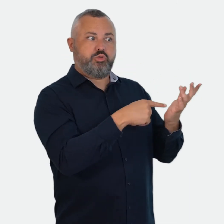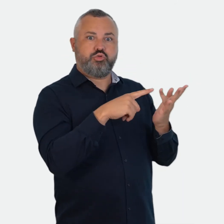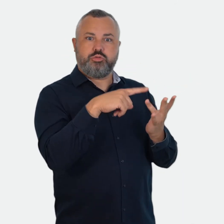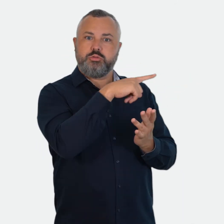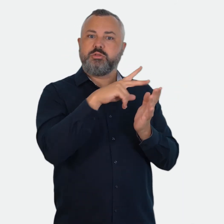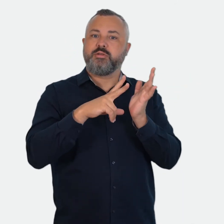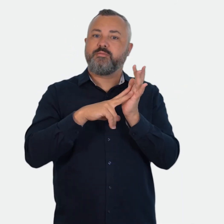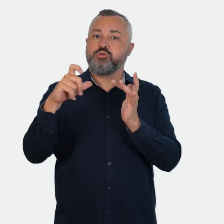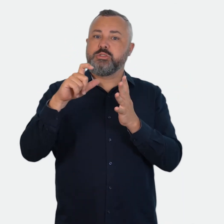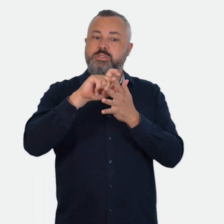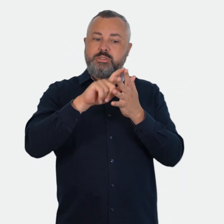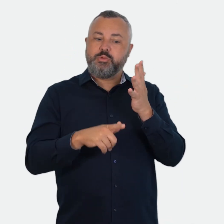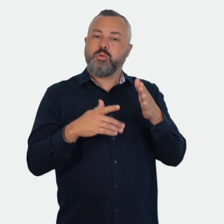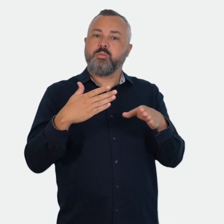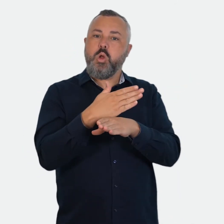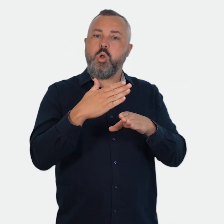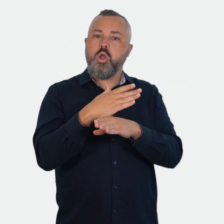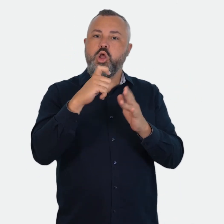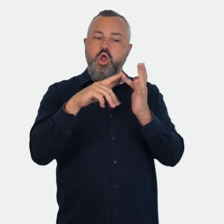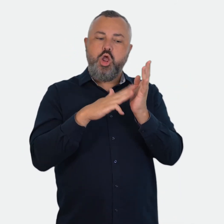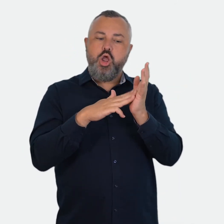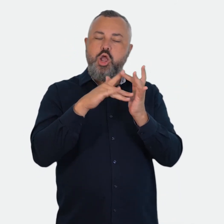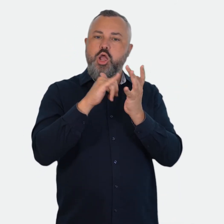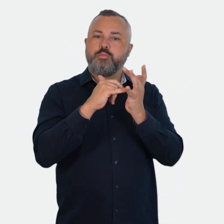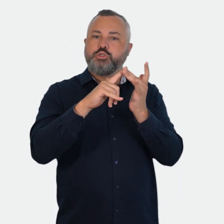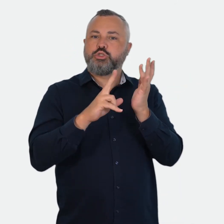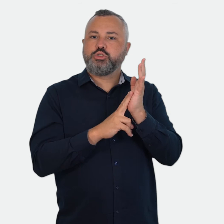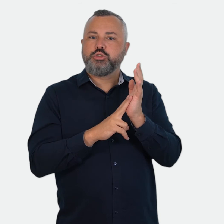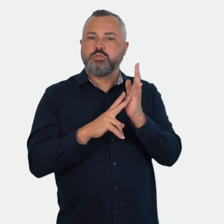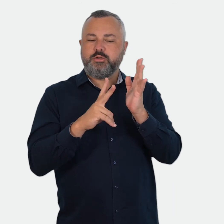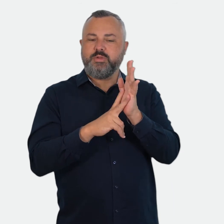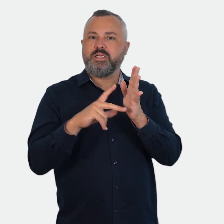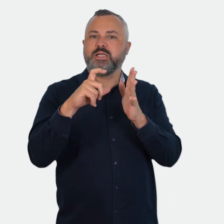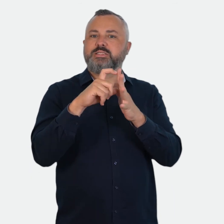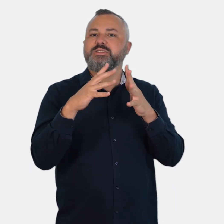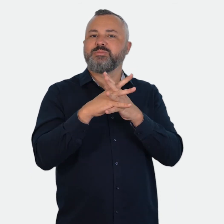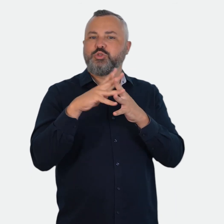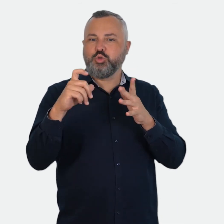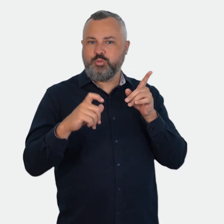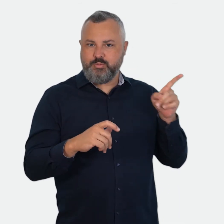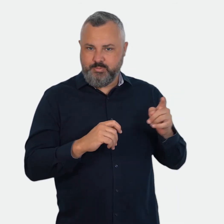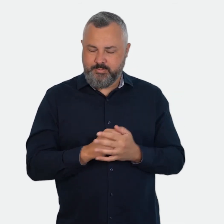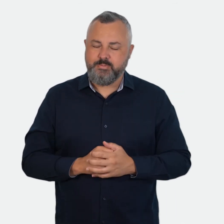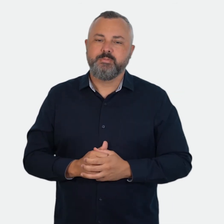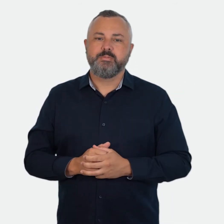(VDWC) if they believe that a worker has engaged in certain types of misconduct.